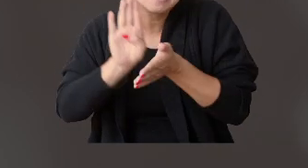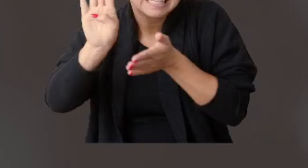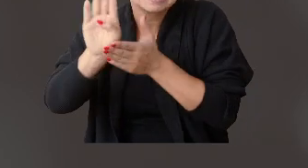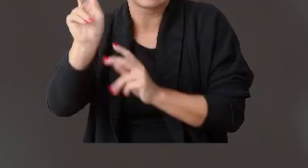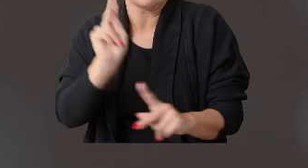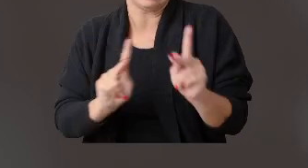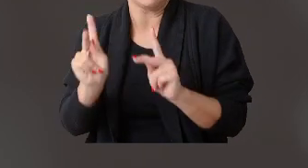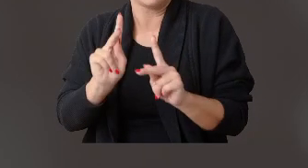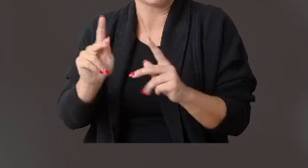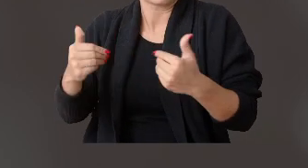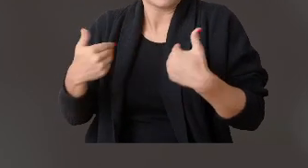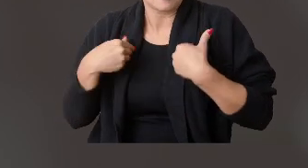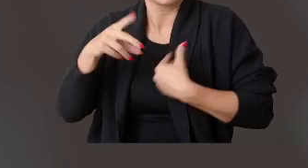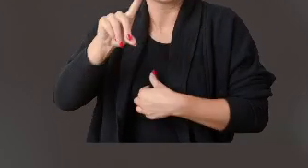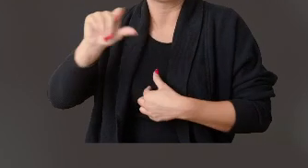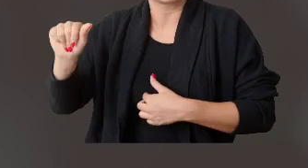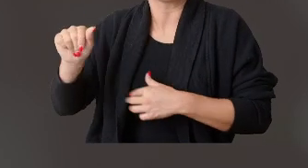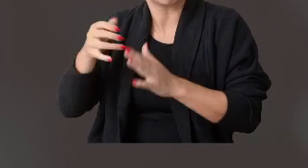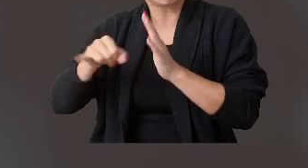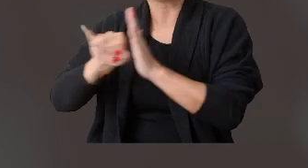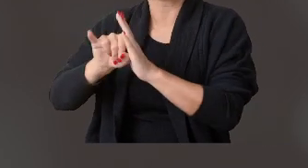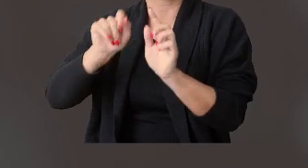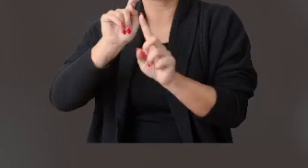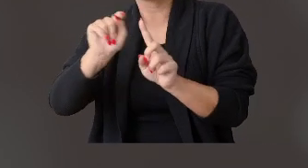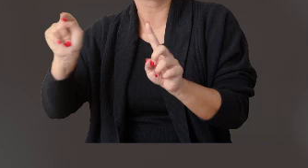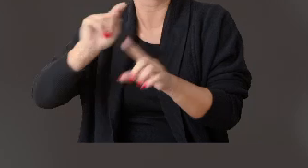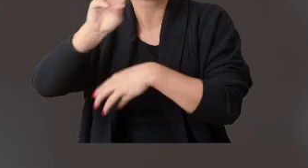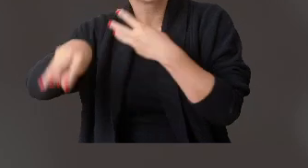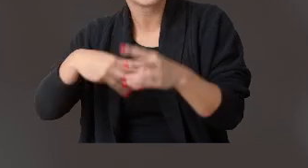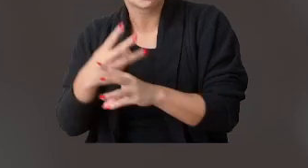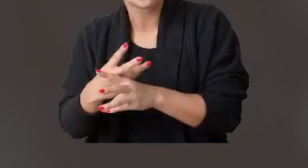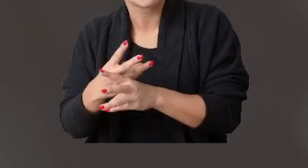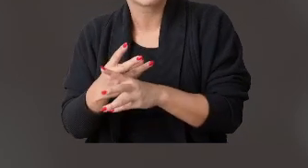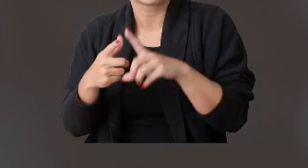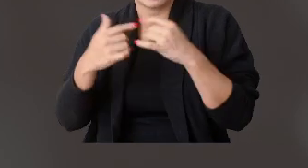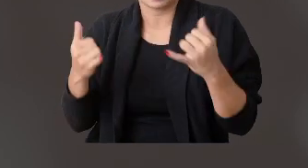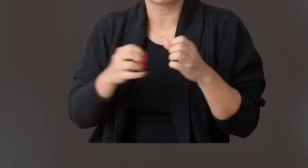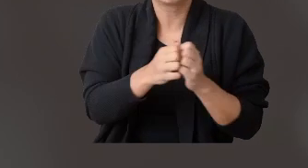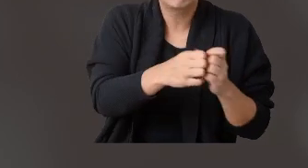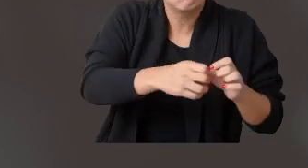with disabilities around the world, and it's a segment that is growing and increasing.